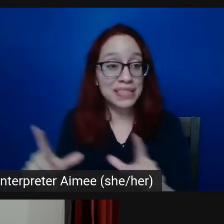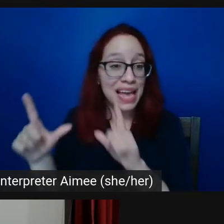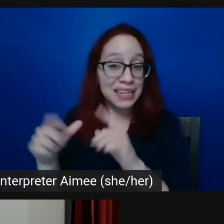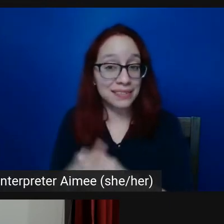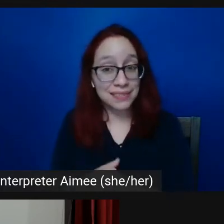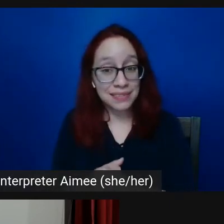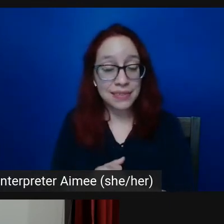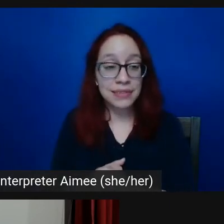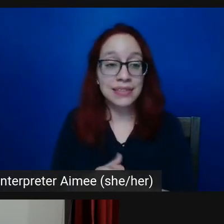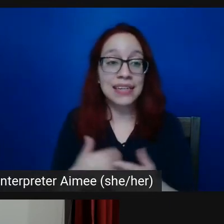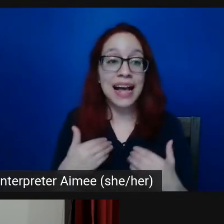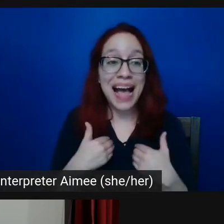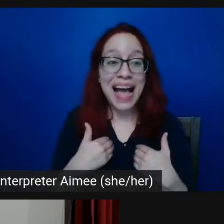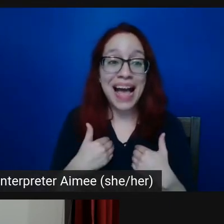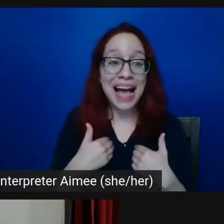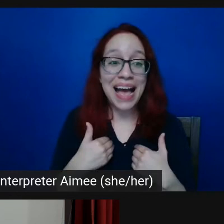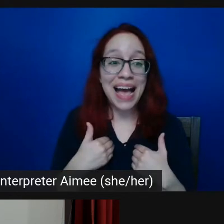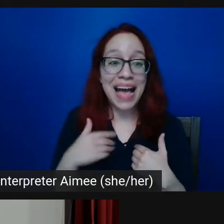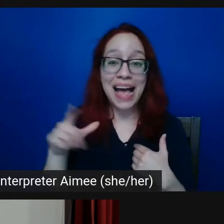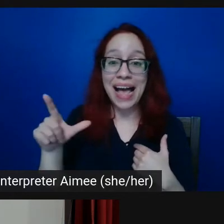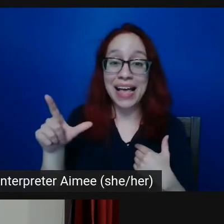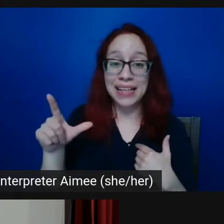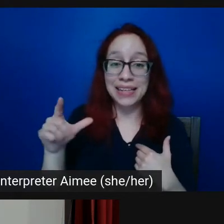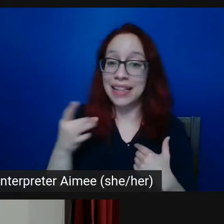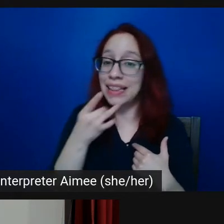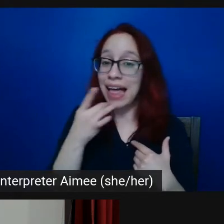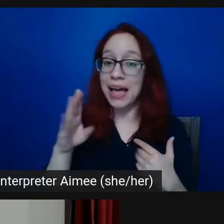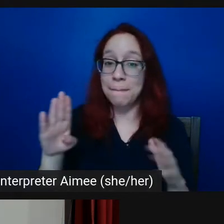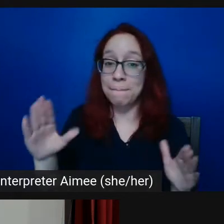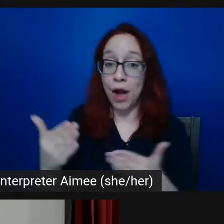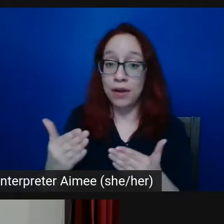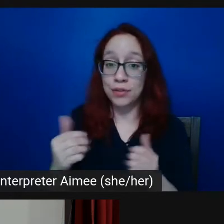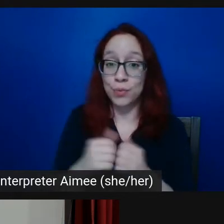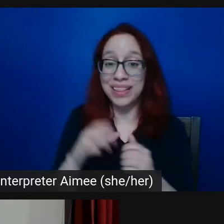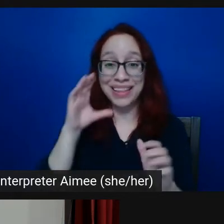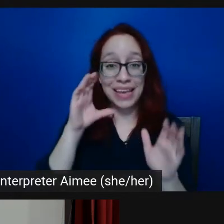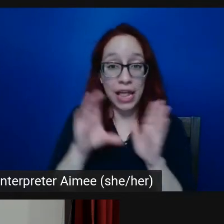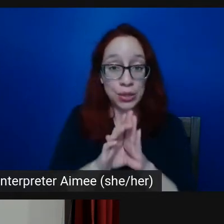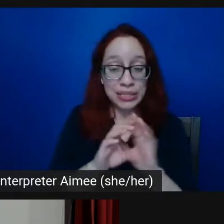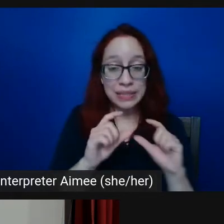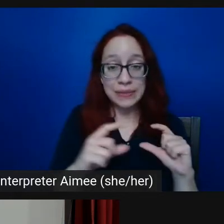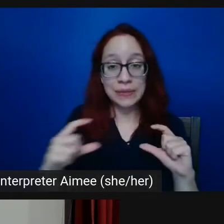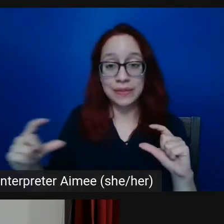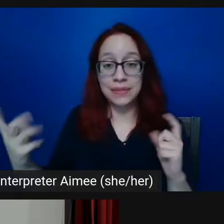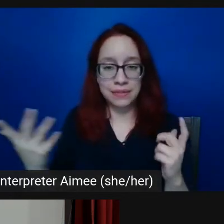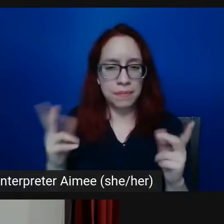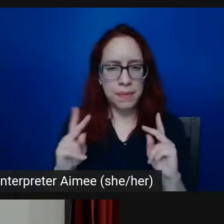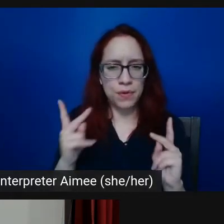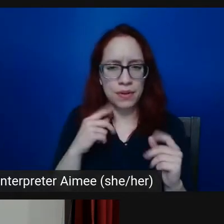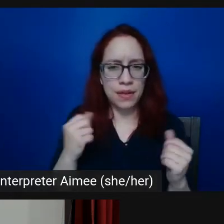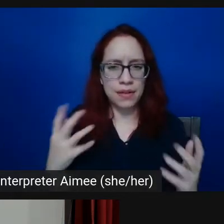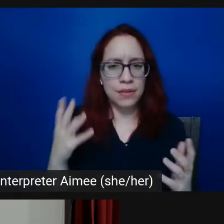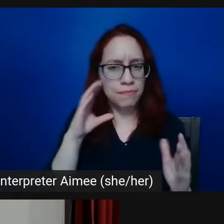Having the lightbox functionality with a gallery, if people have got lots of pictures to show,